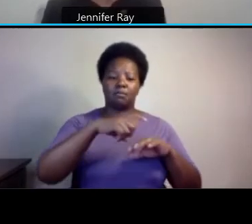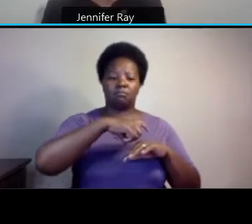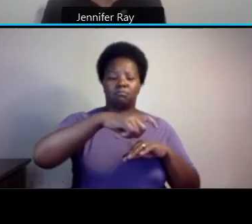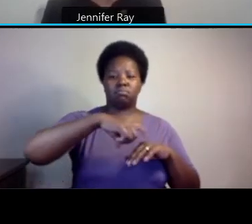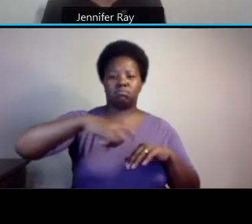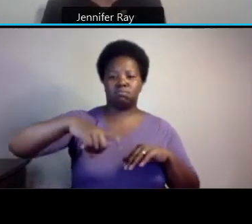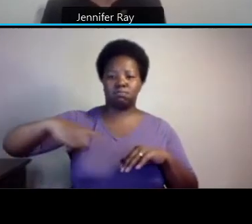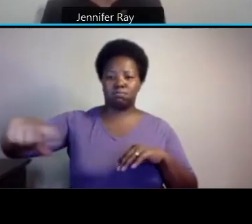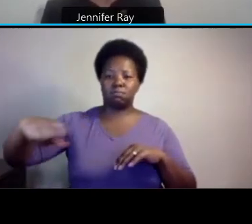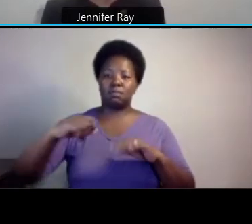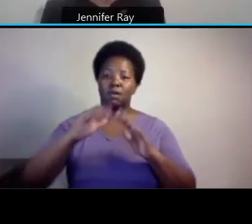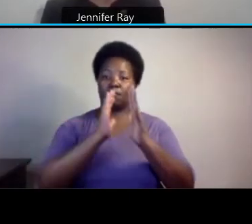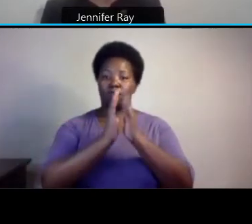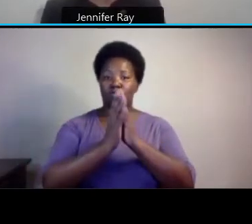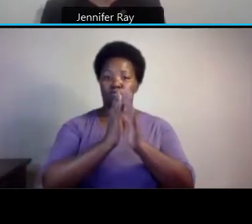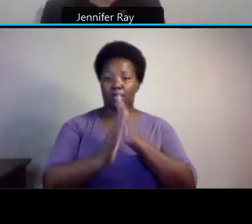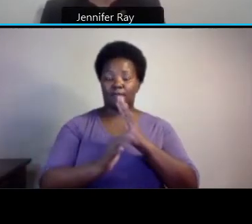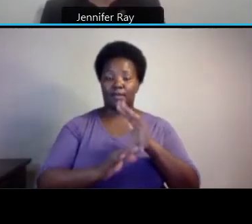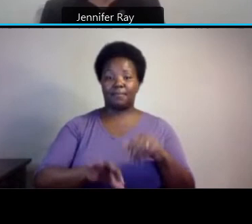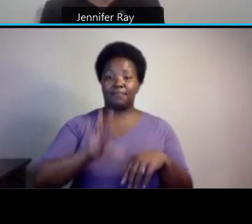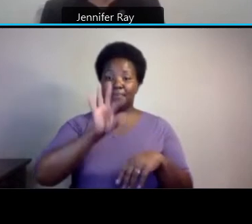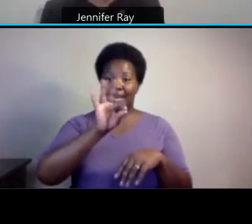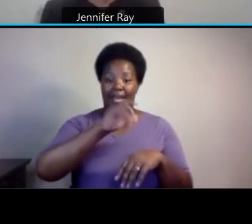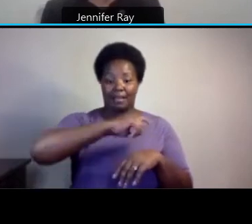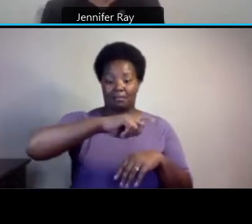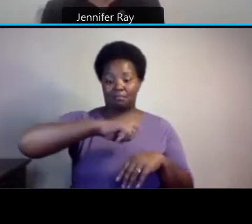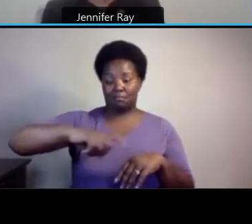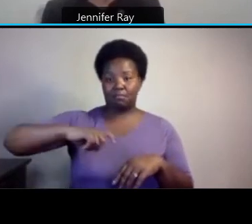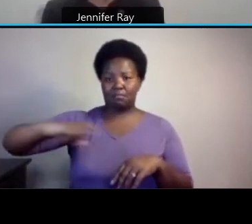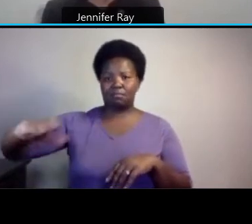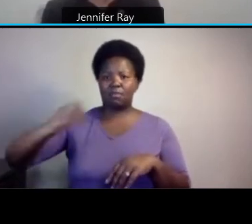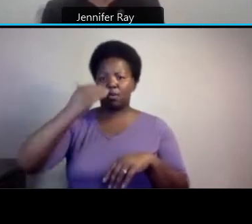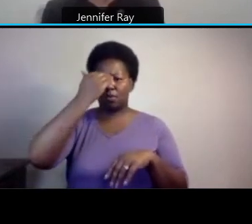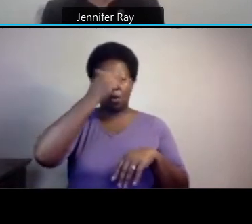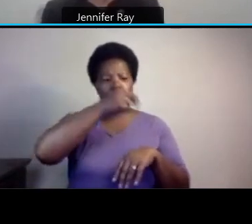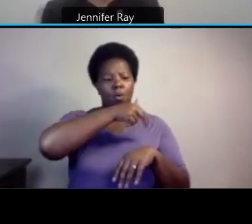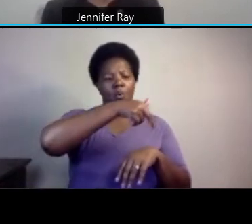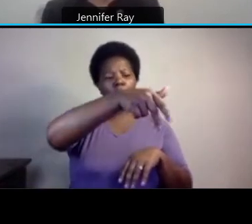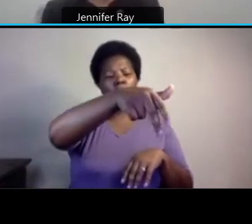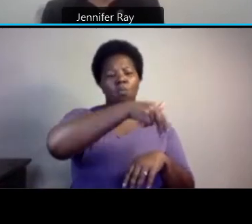with nine lanes of traffic how long will the walk signal be across new york avenue